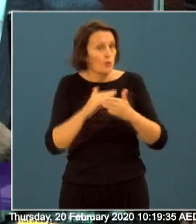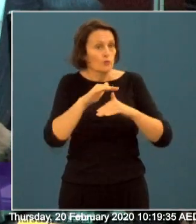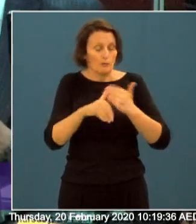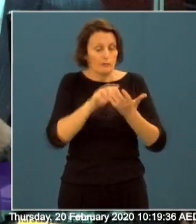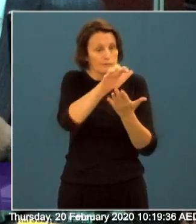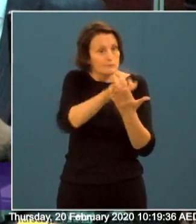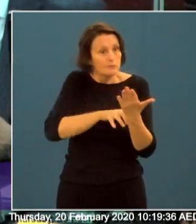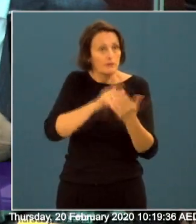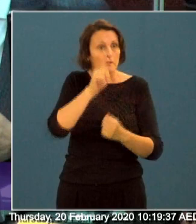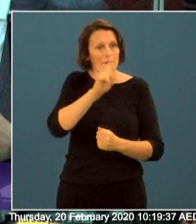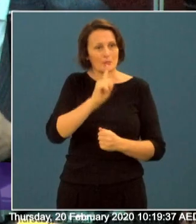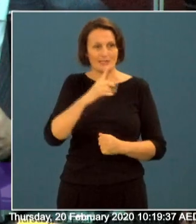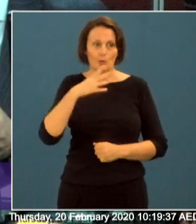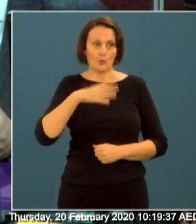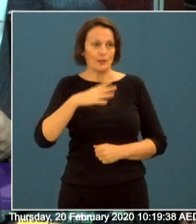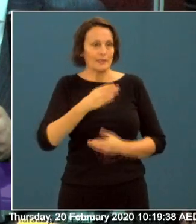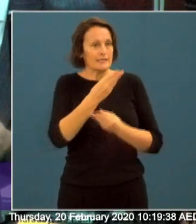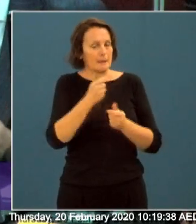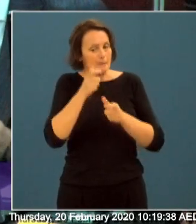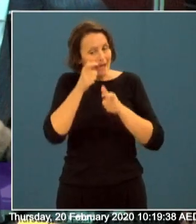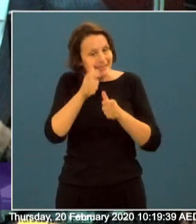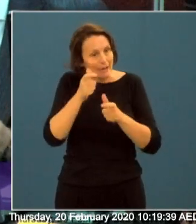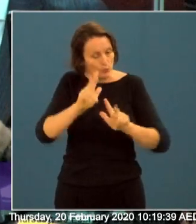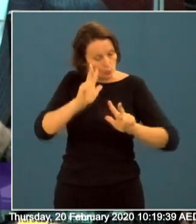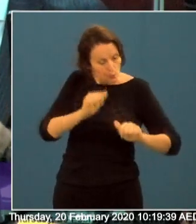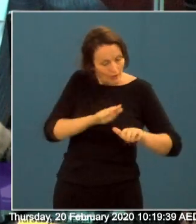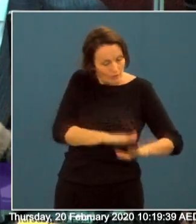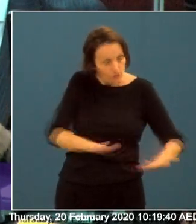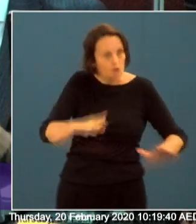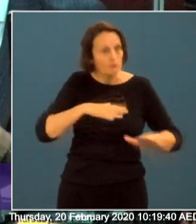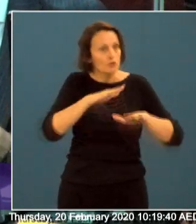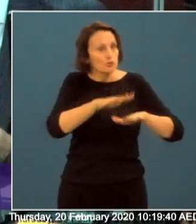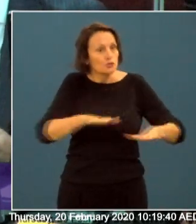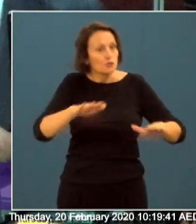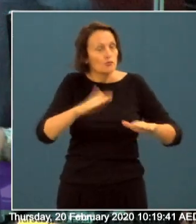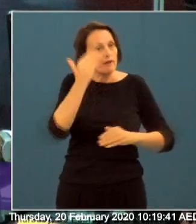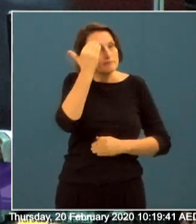health carers for their children with intellectual disability, a whole team of health carers.